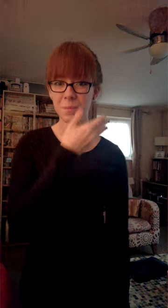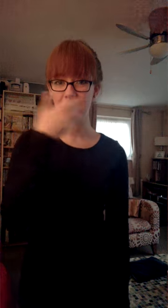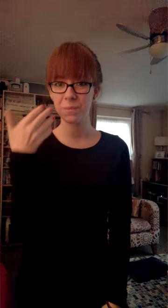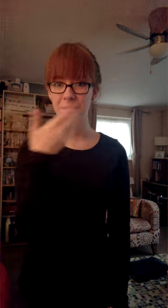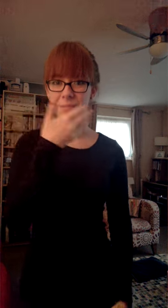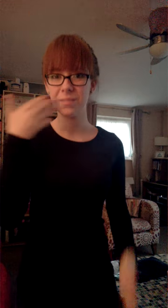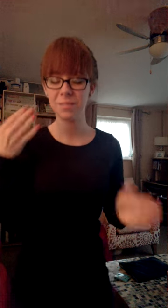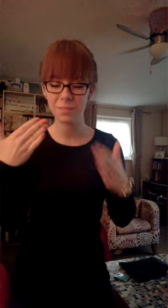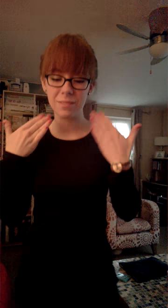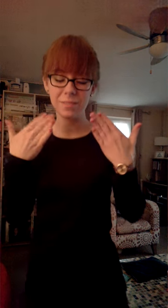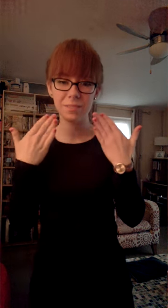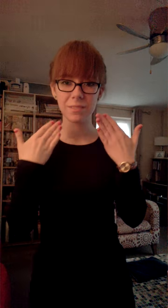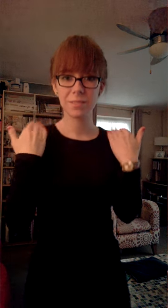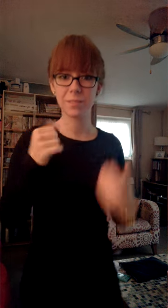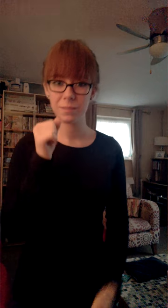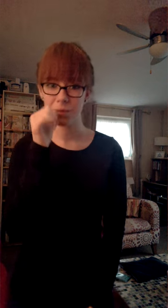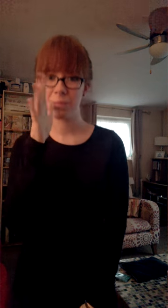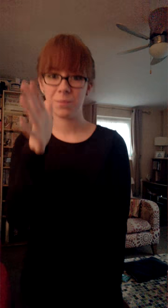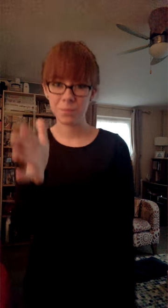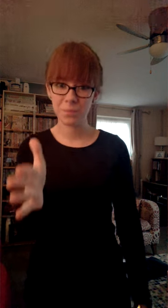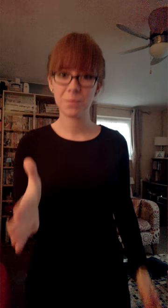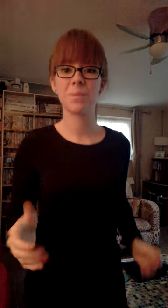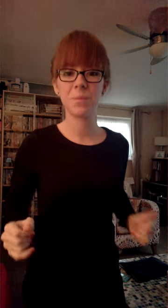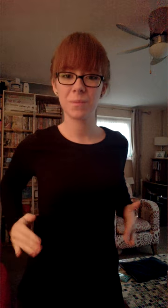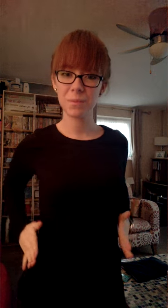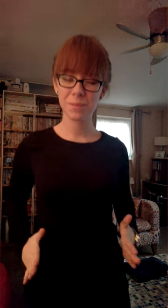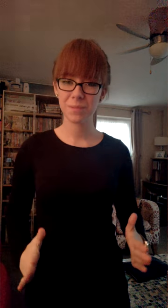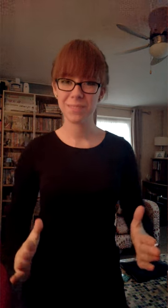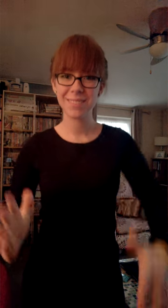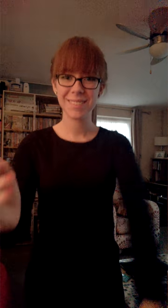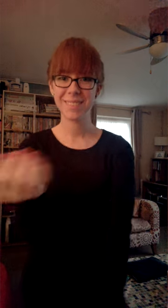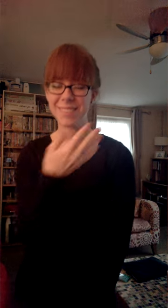I'm too hot (hot damn) Make a dragon wanna retire, man